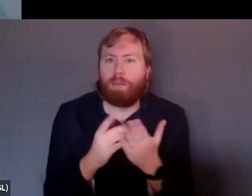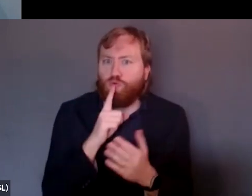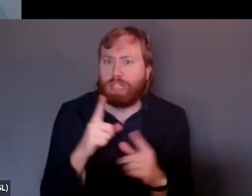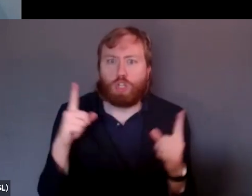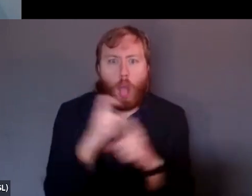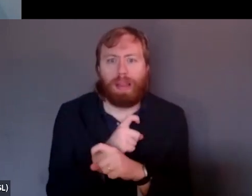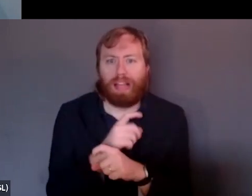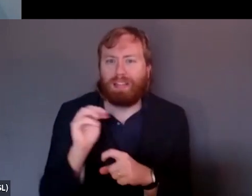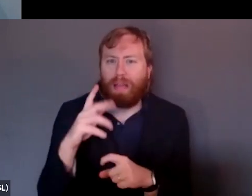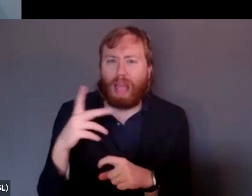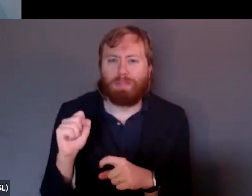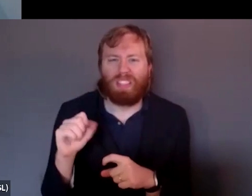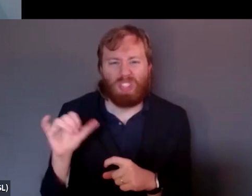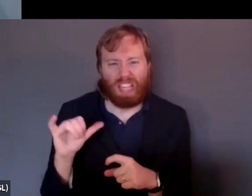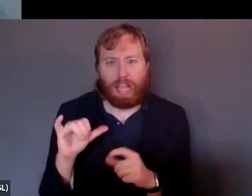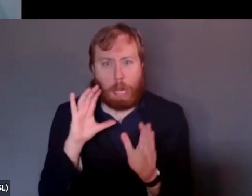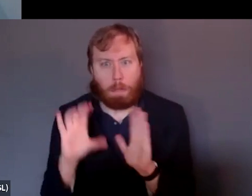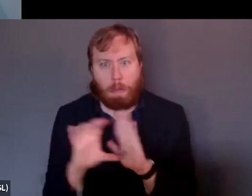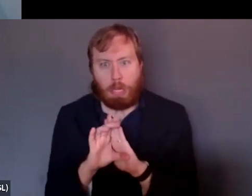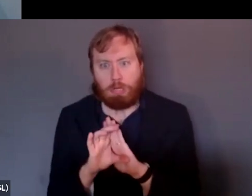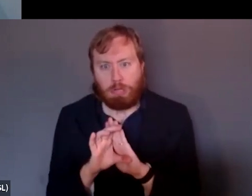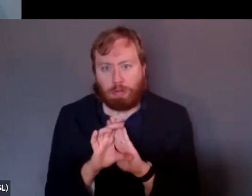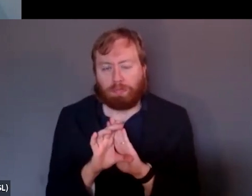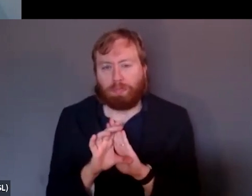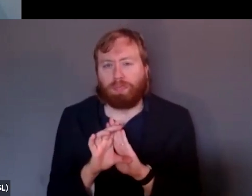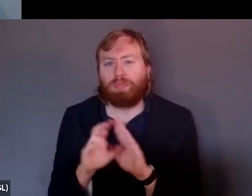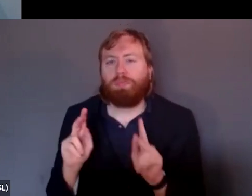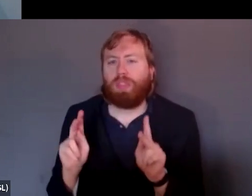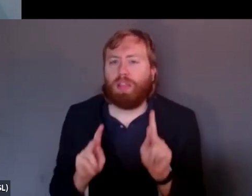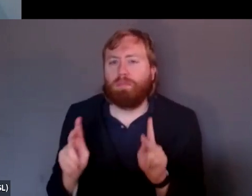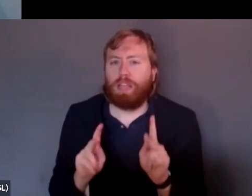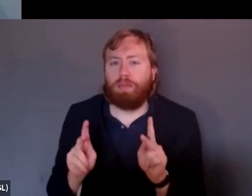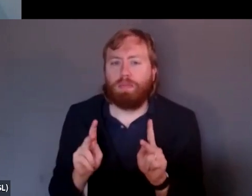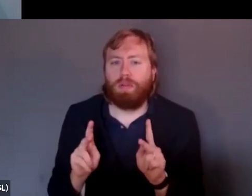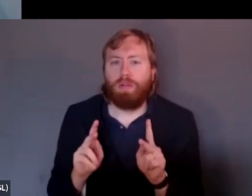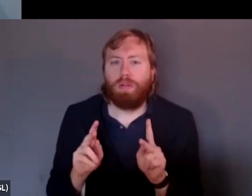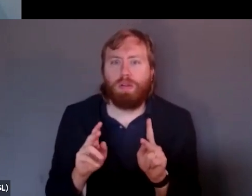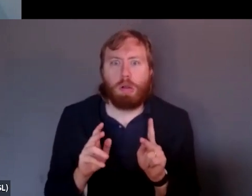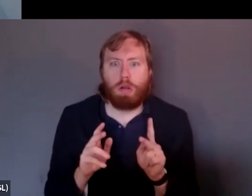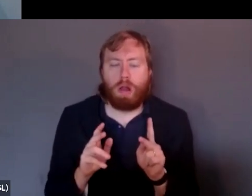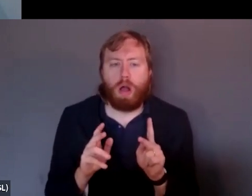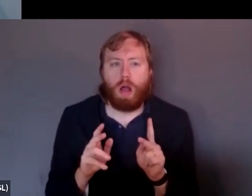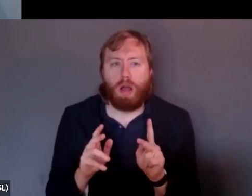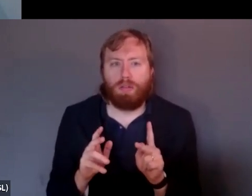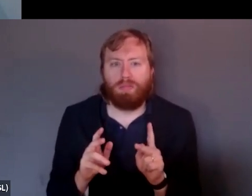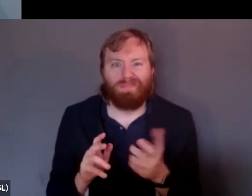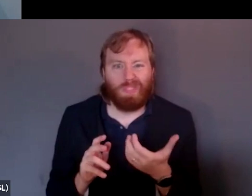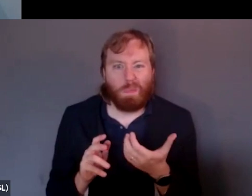that are just like an image and then people open them on mobile and they're so tiny that you can't get anything out of it,